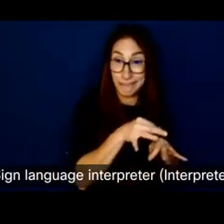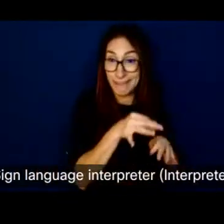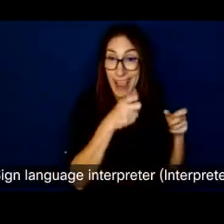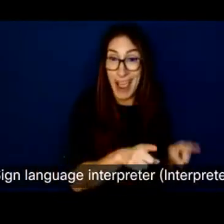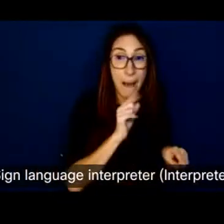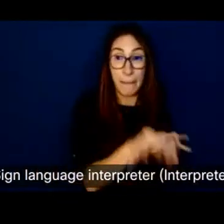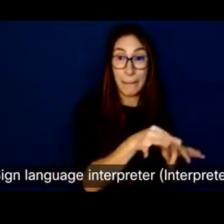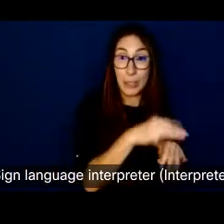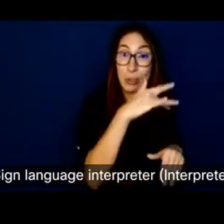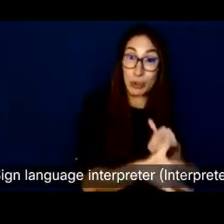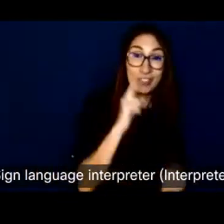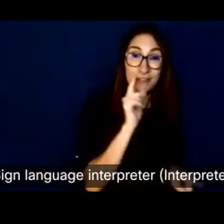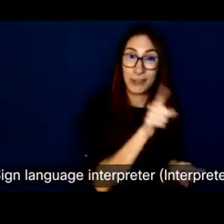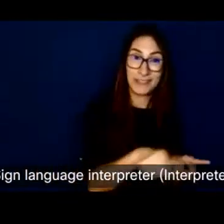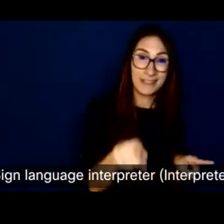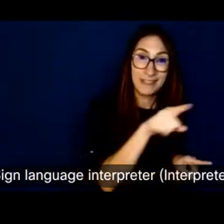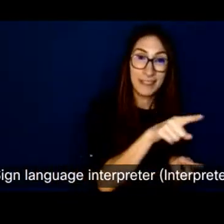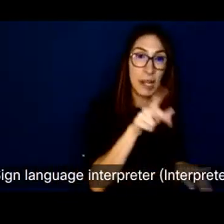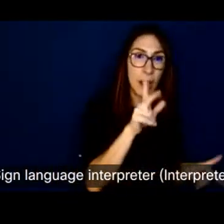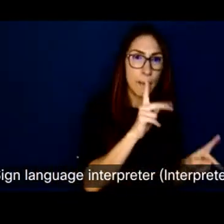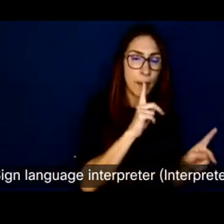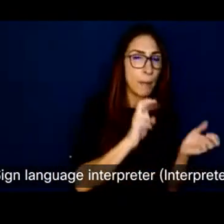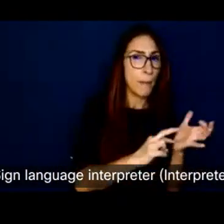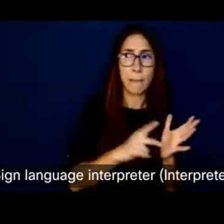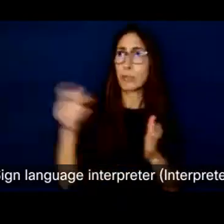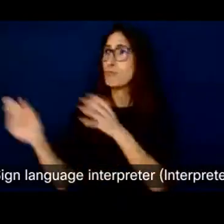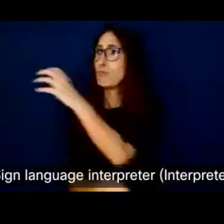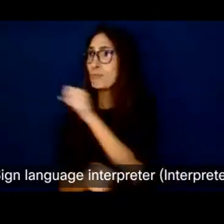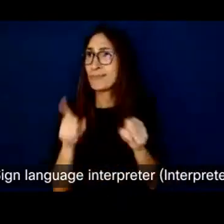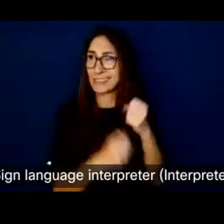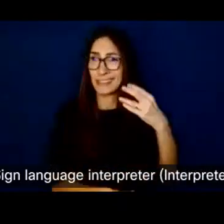going to definitely need some support from the aging sector